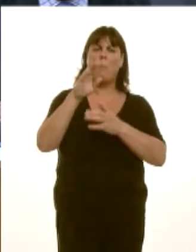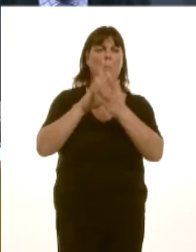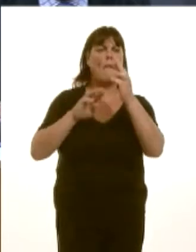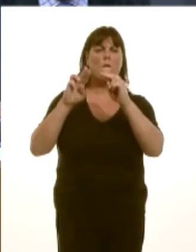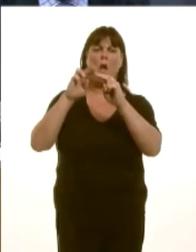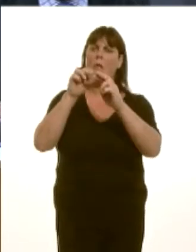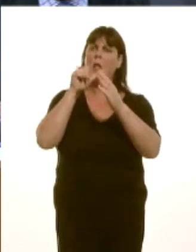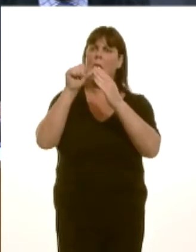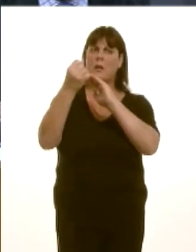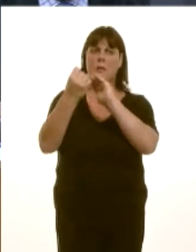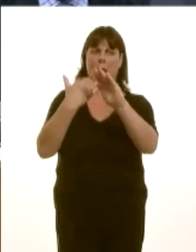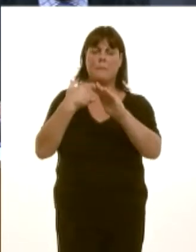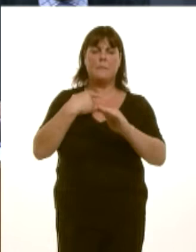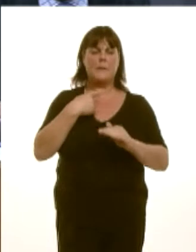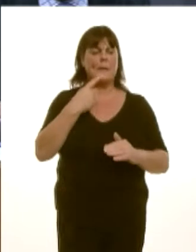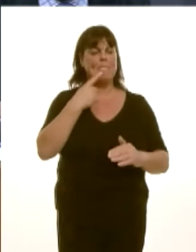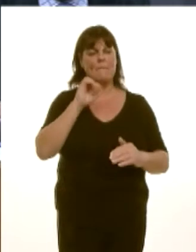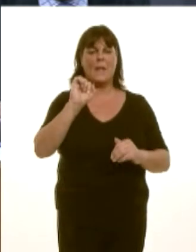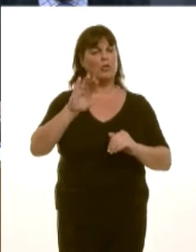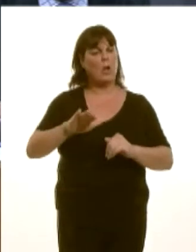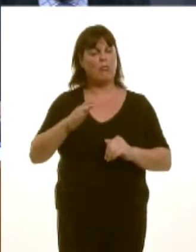to me stating that there is so much that needs to be done to raise awareness of childhood